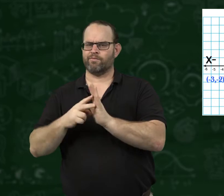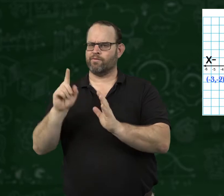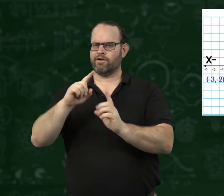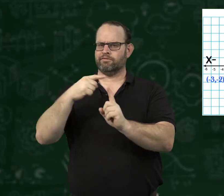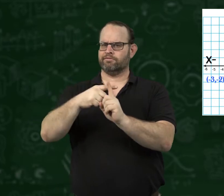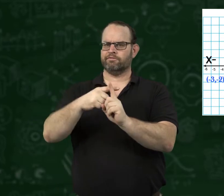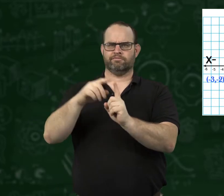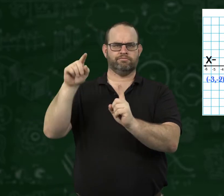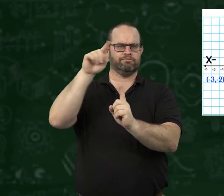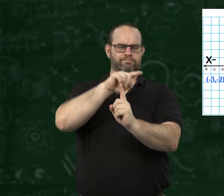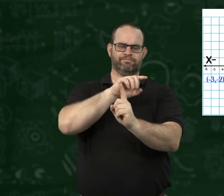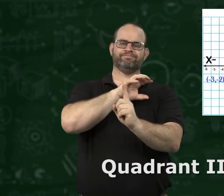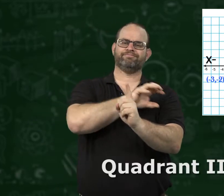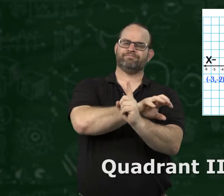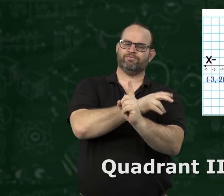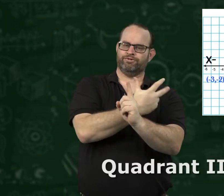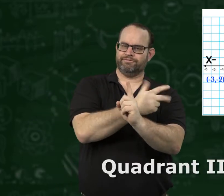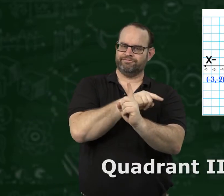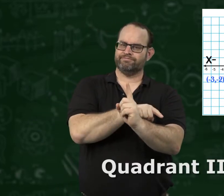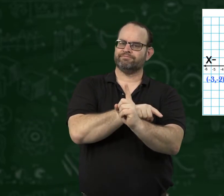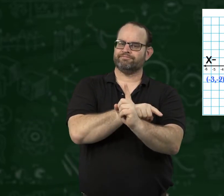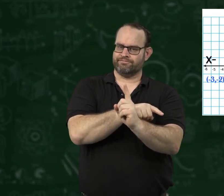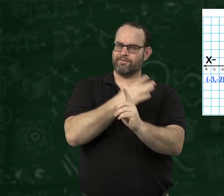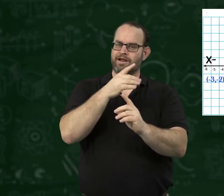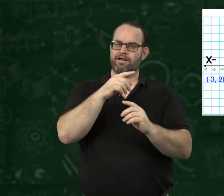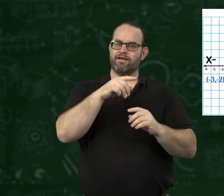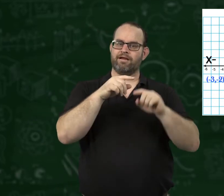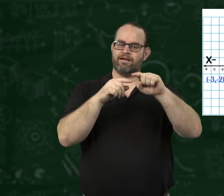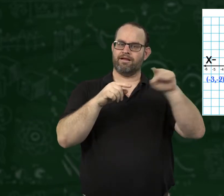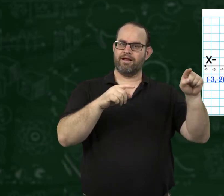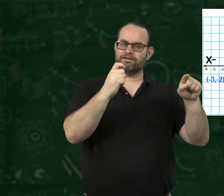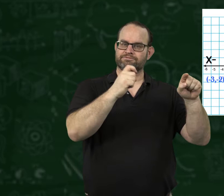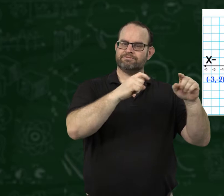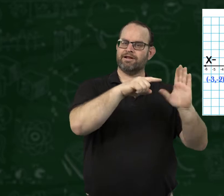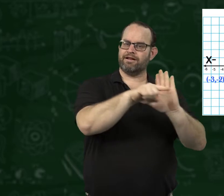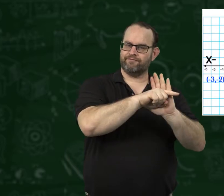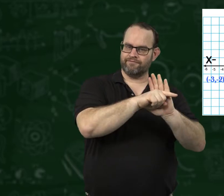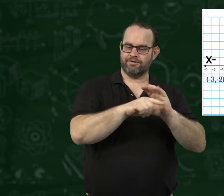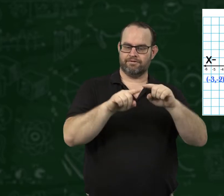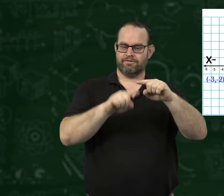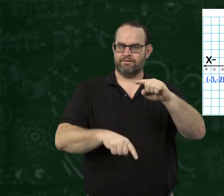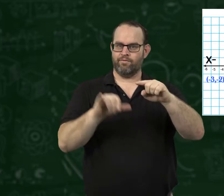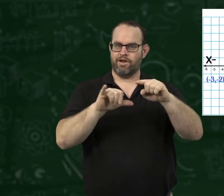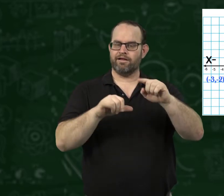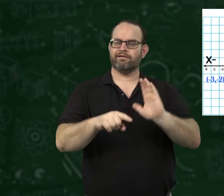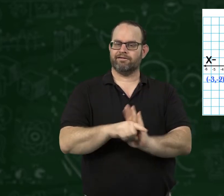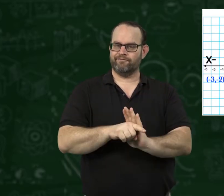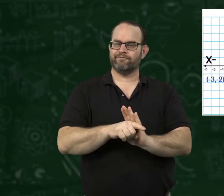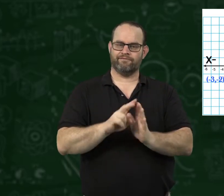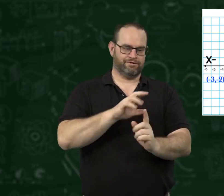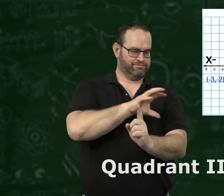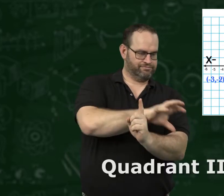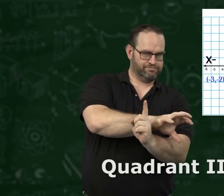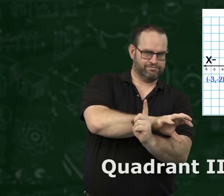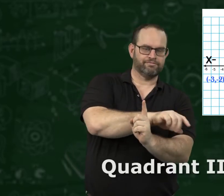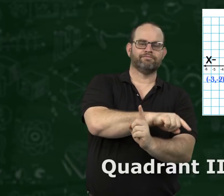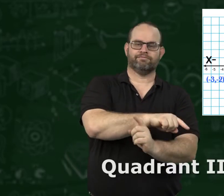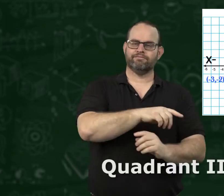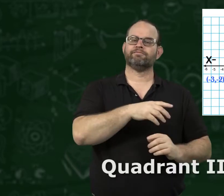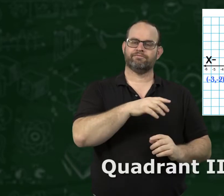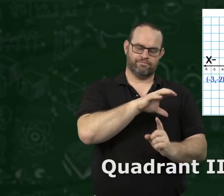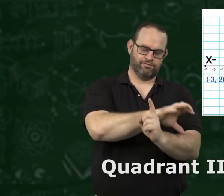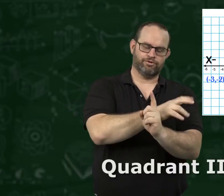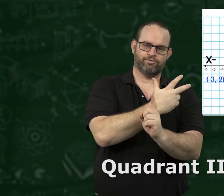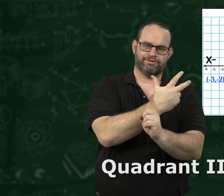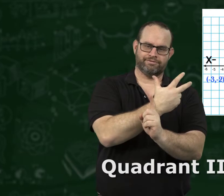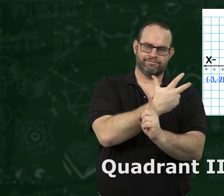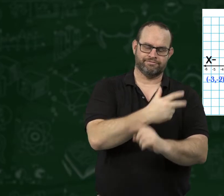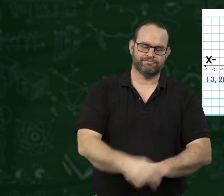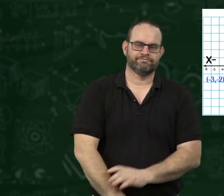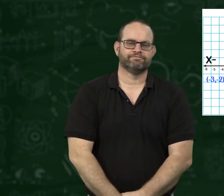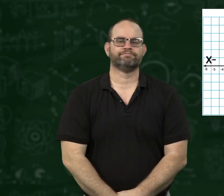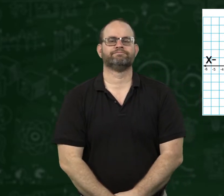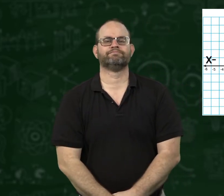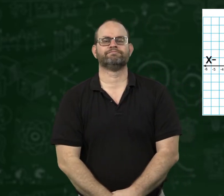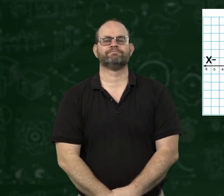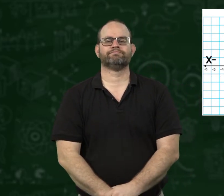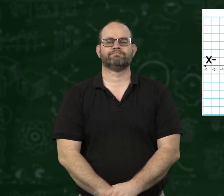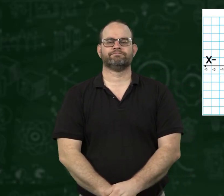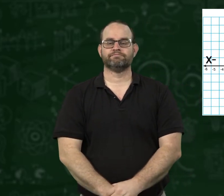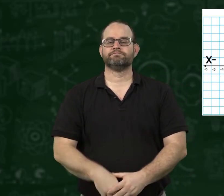This coordinate is in the third quadrant. In quadrant three, both x and y have negative values.